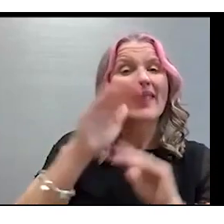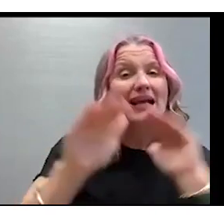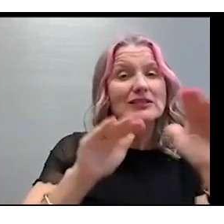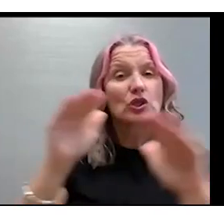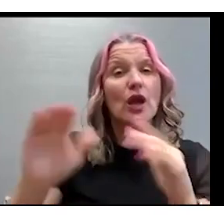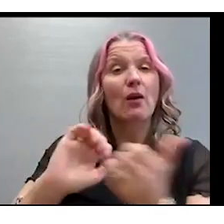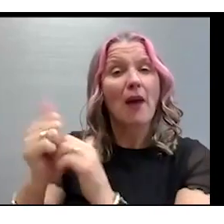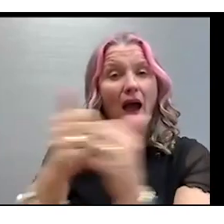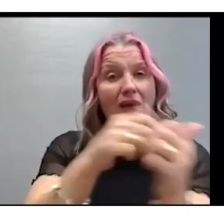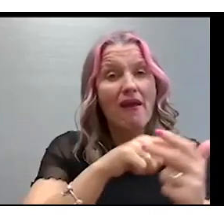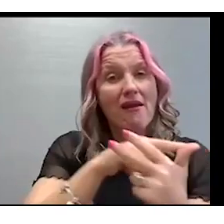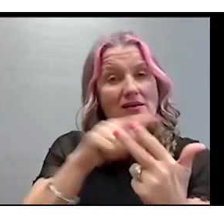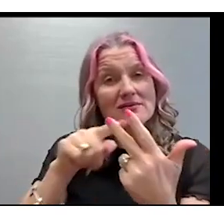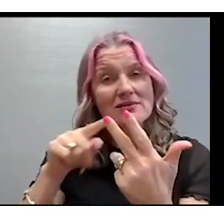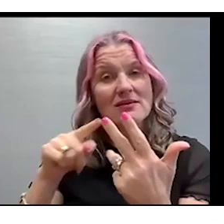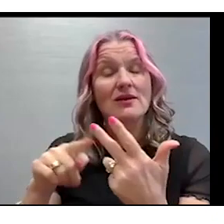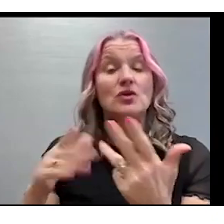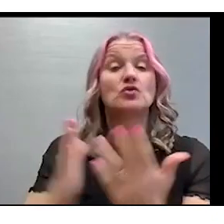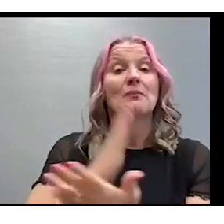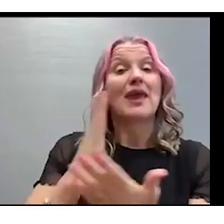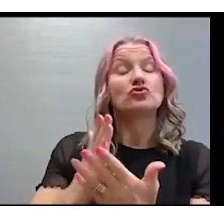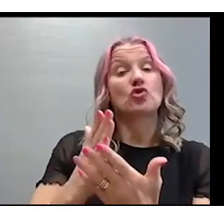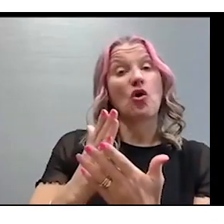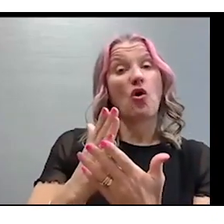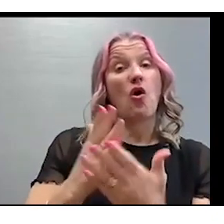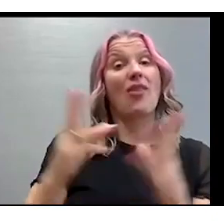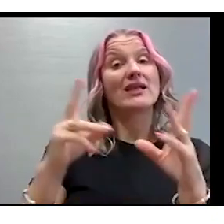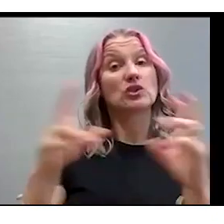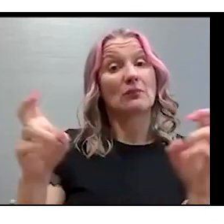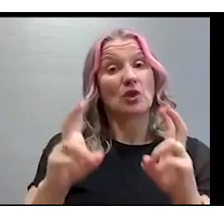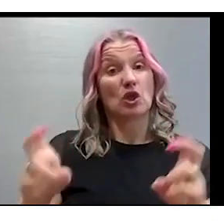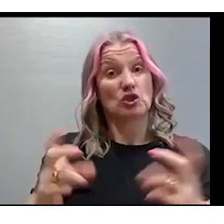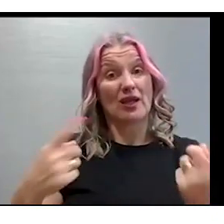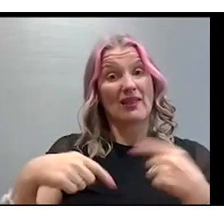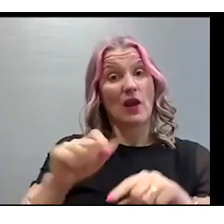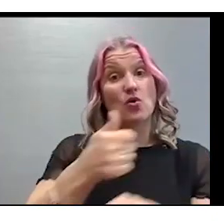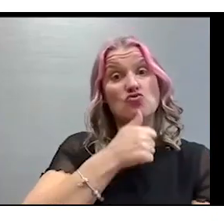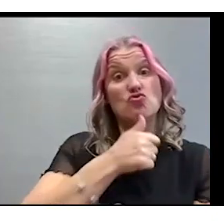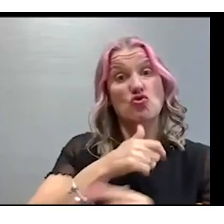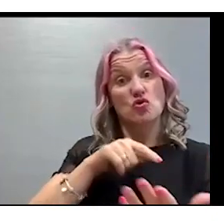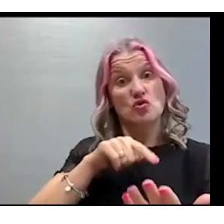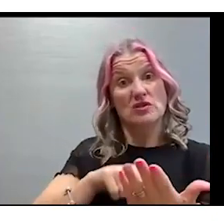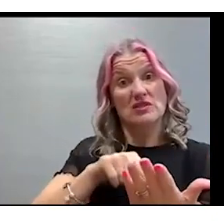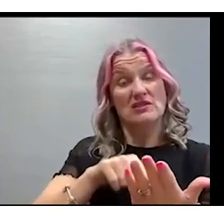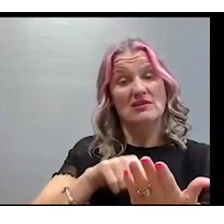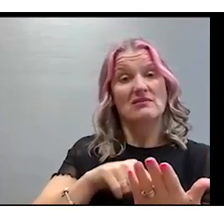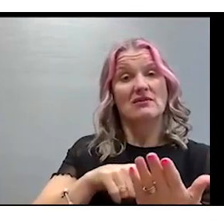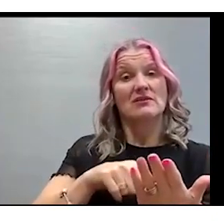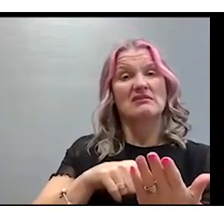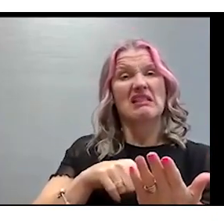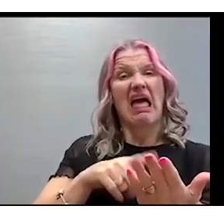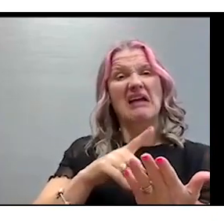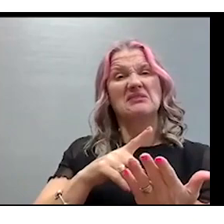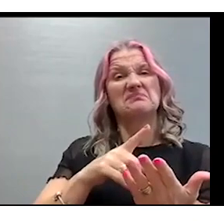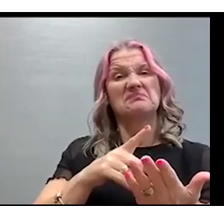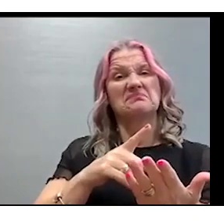make sure that the type of terminology that is being flagged in there as ableist or positive or